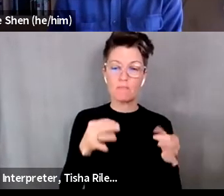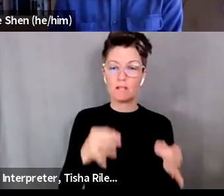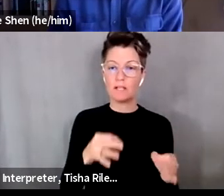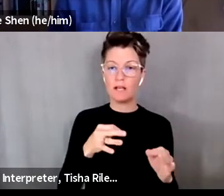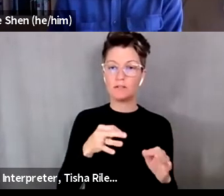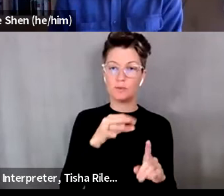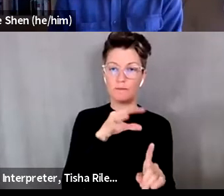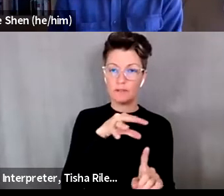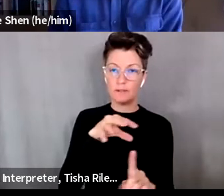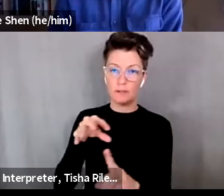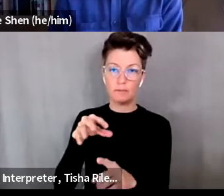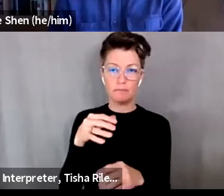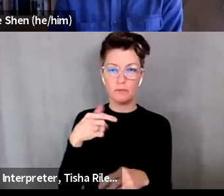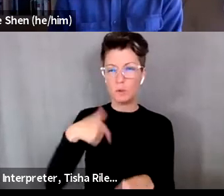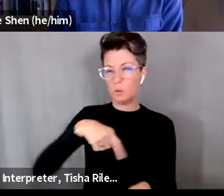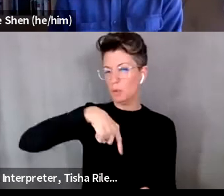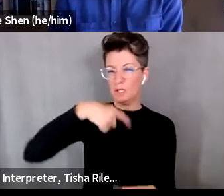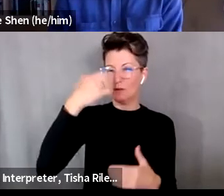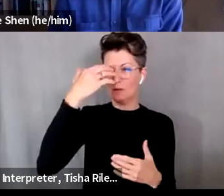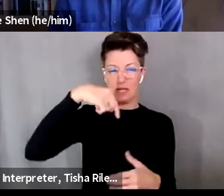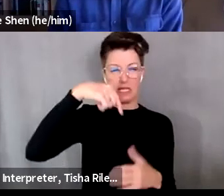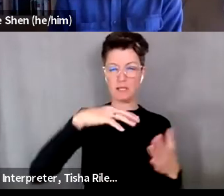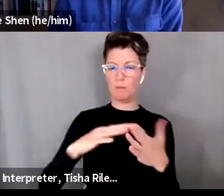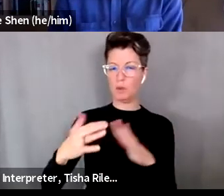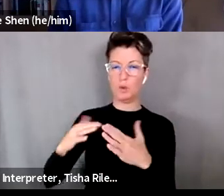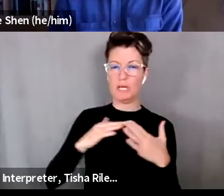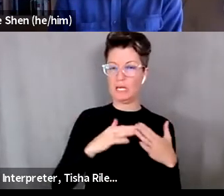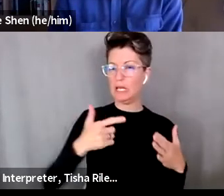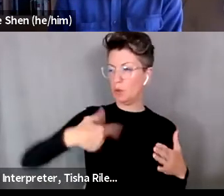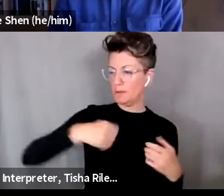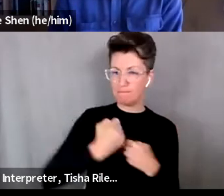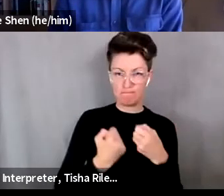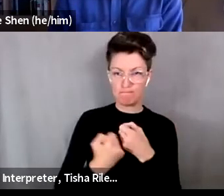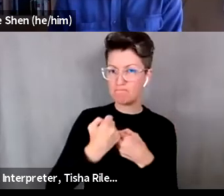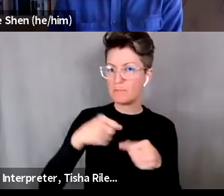that we were a community and that we were all there in it together,